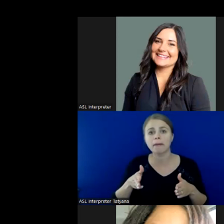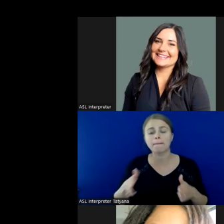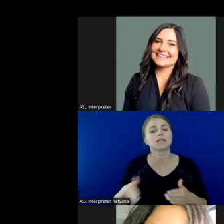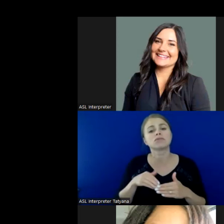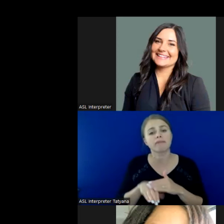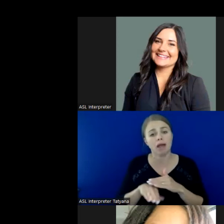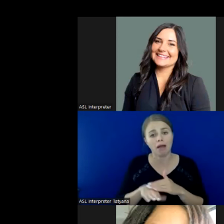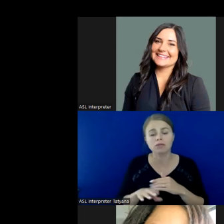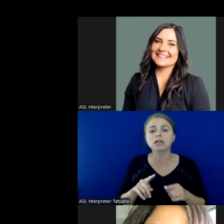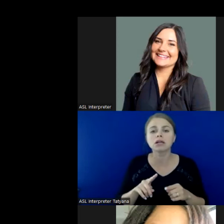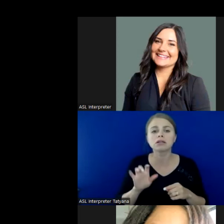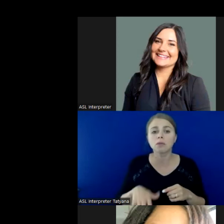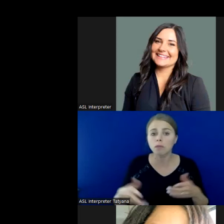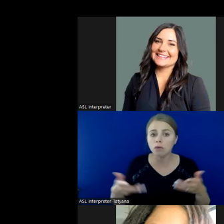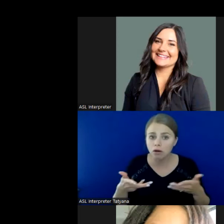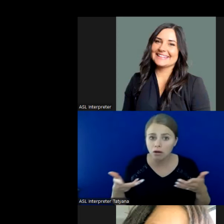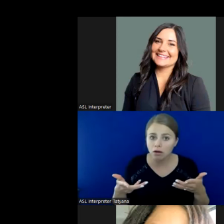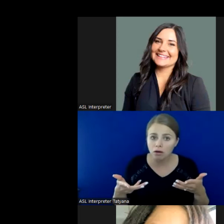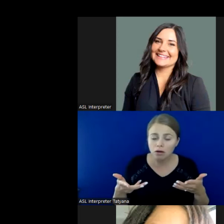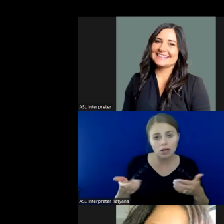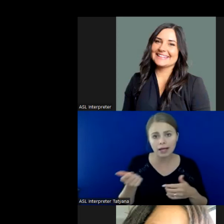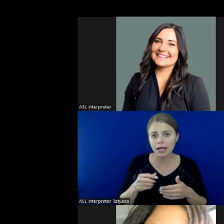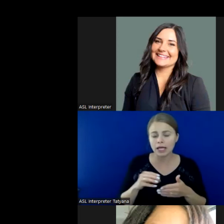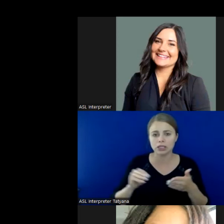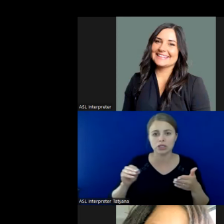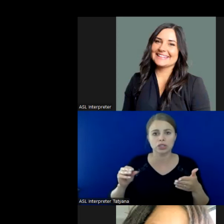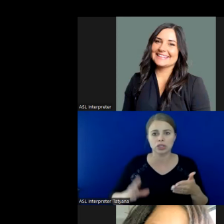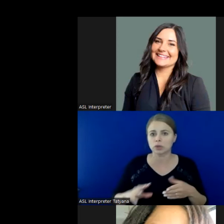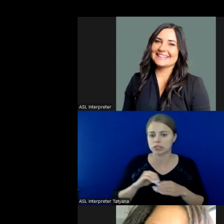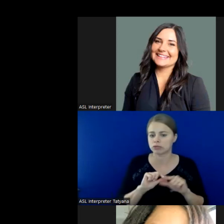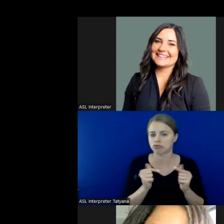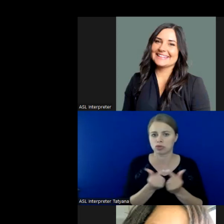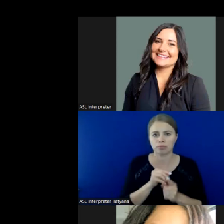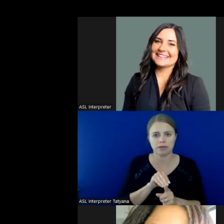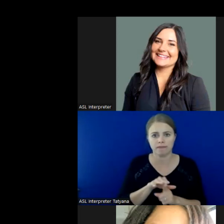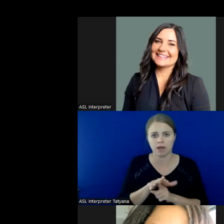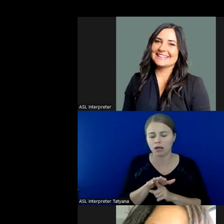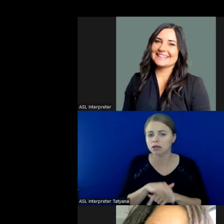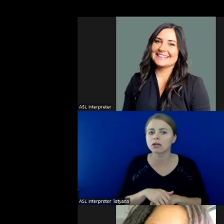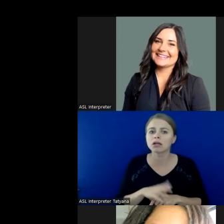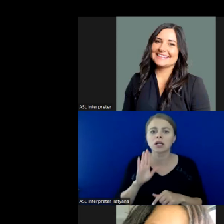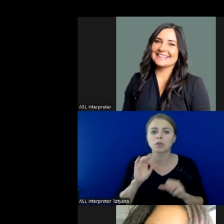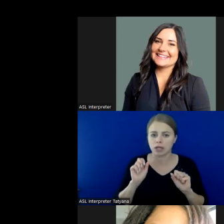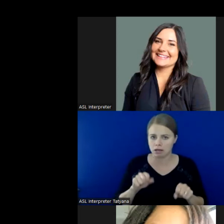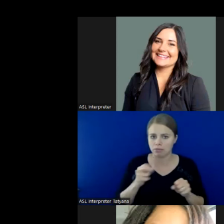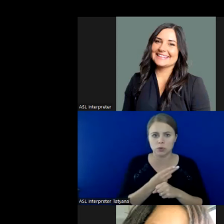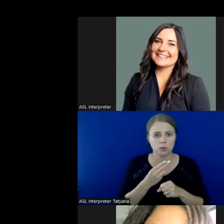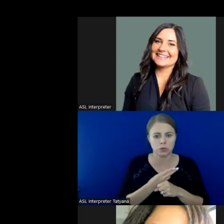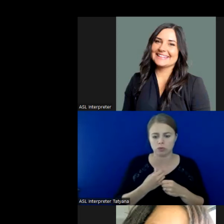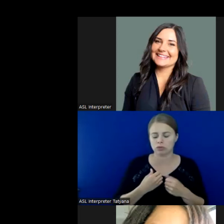And that was any students in these groups that were affected would be able to use existing cable TV